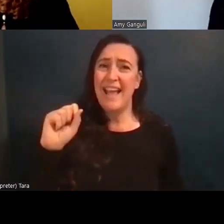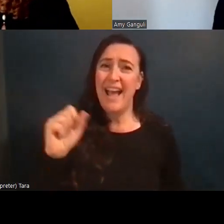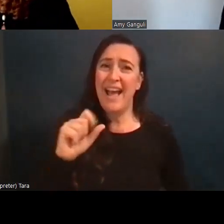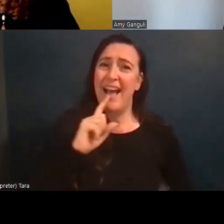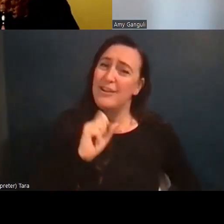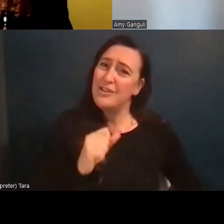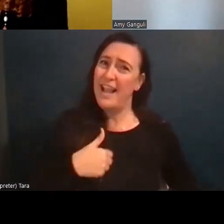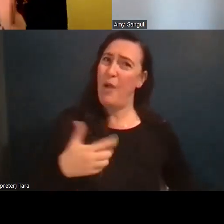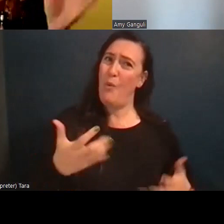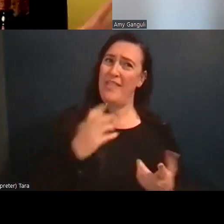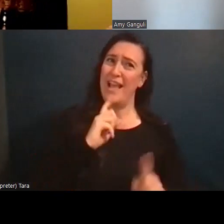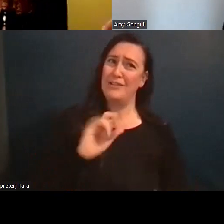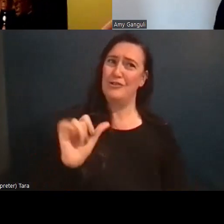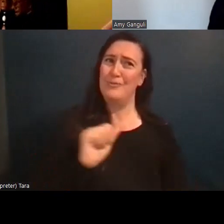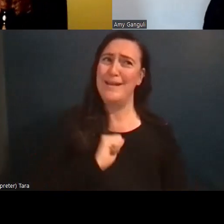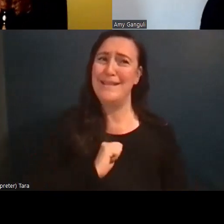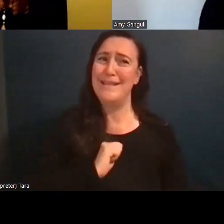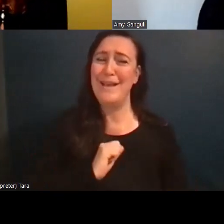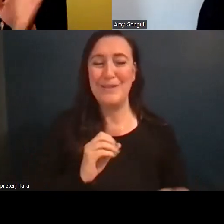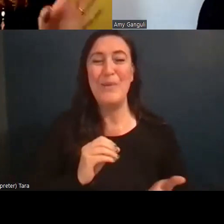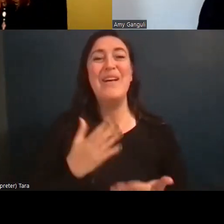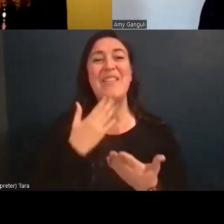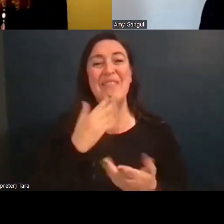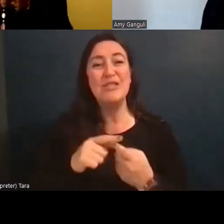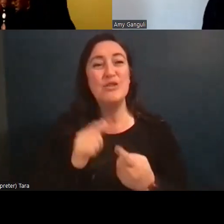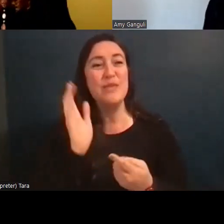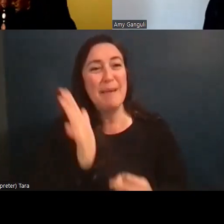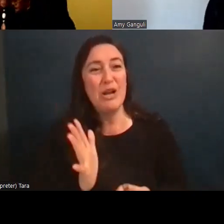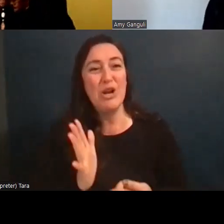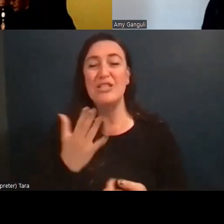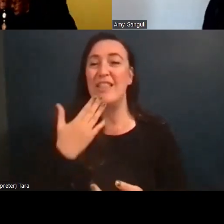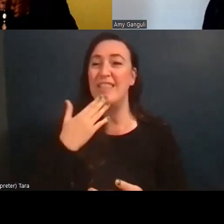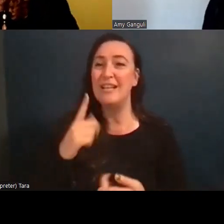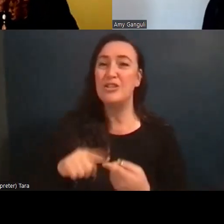So thanks to the speakers. Thanks to the attendees.